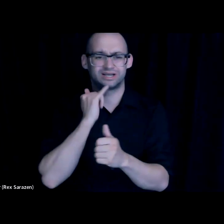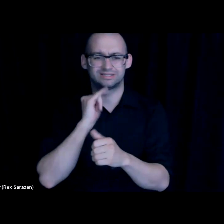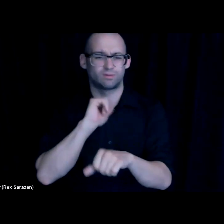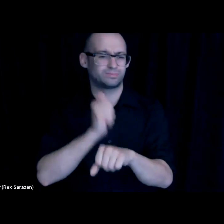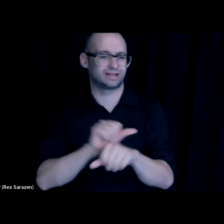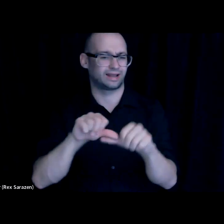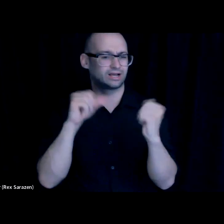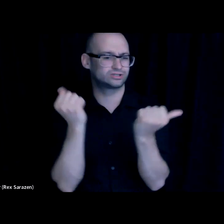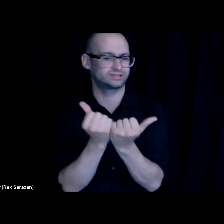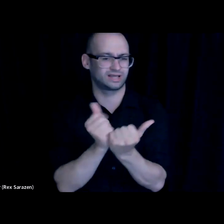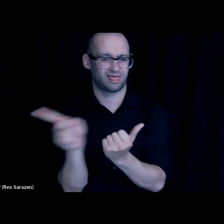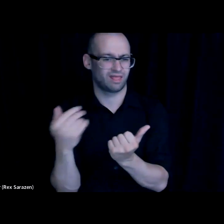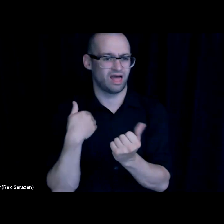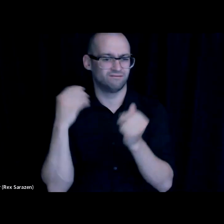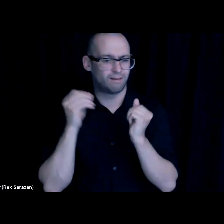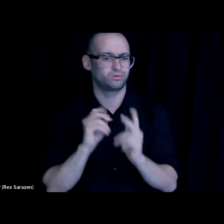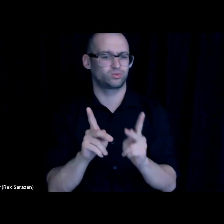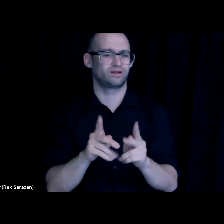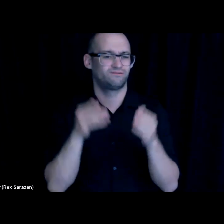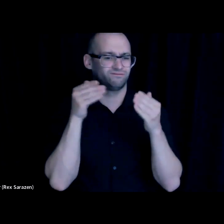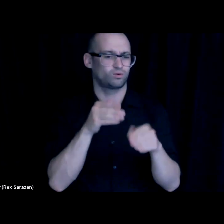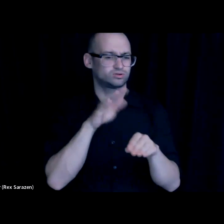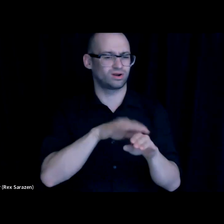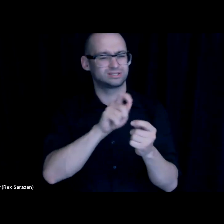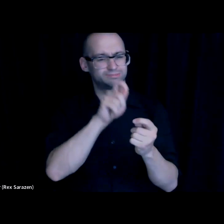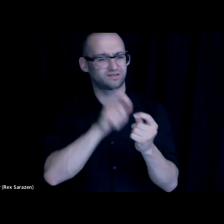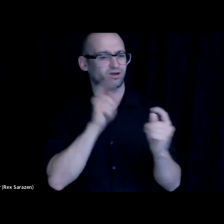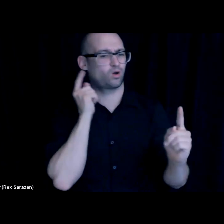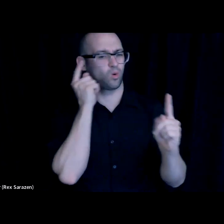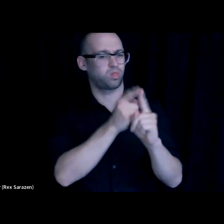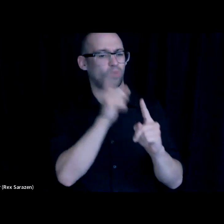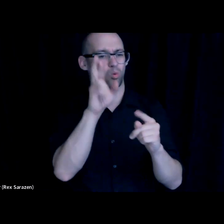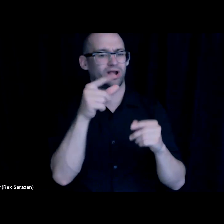where they have an opportunity to focus on a specific goal or gap at their agency, and